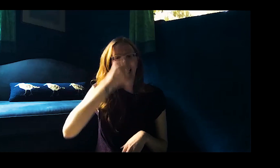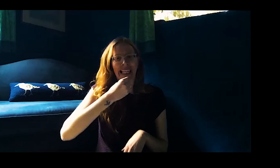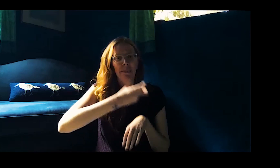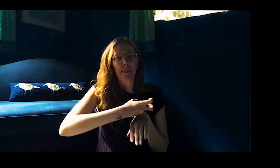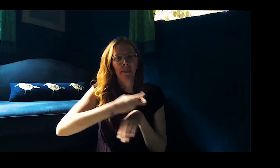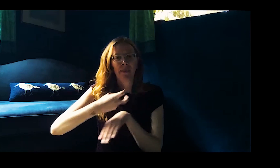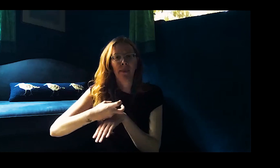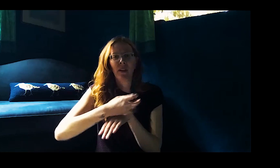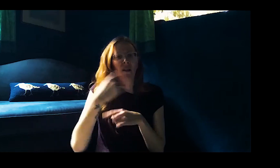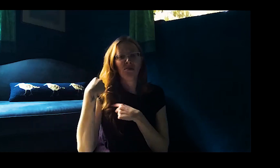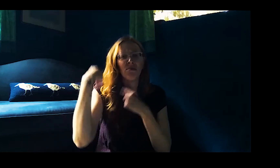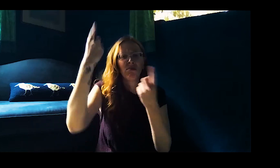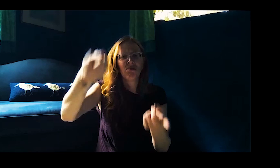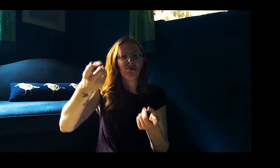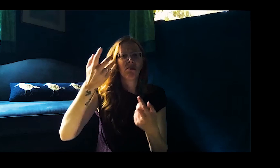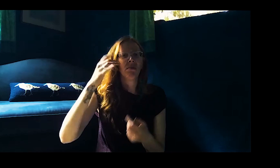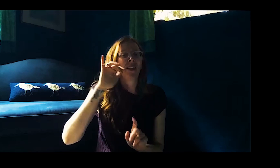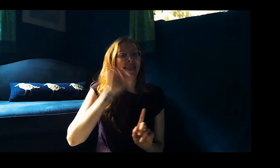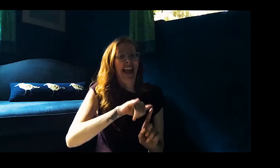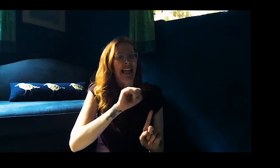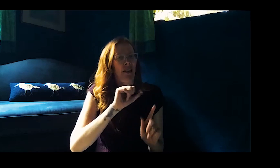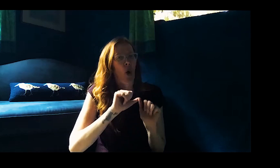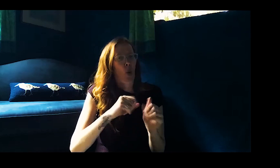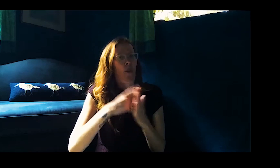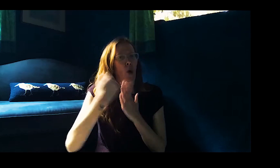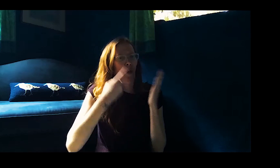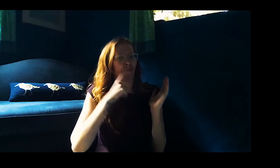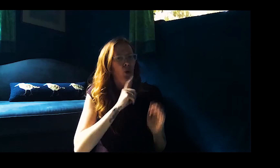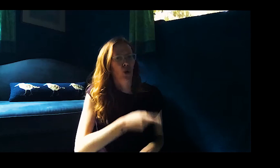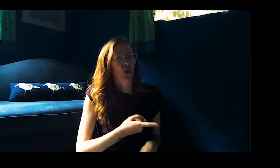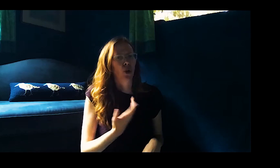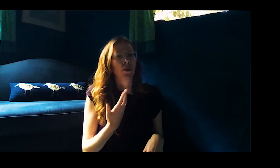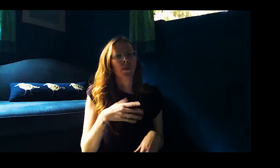it. It's where I'm always sleeping on my side in a certain way, and I've been doing that,